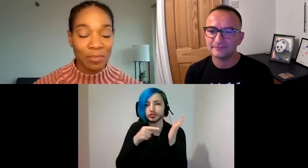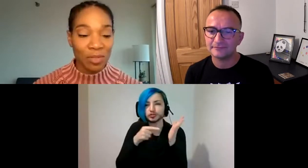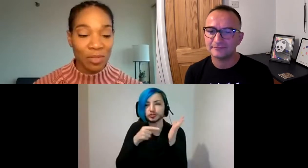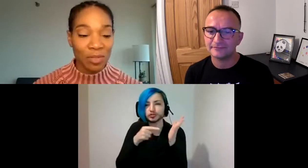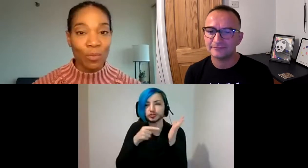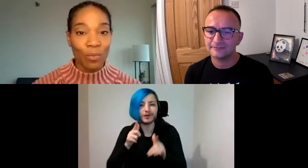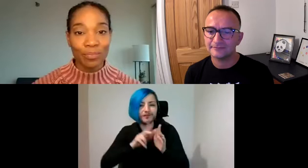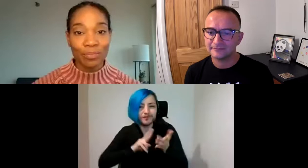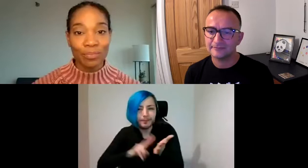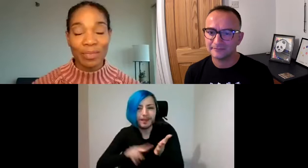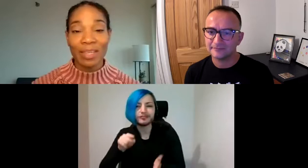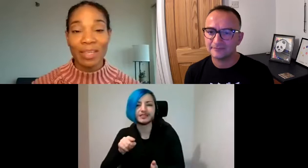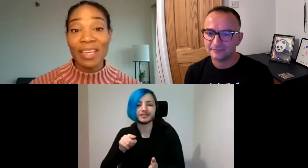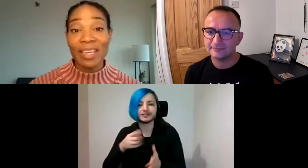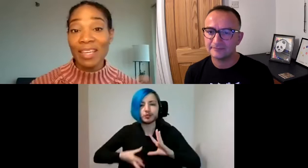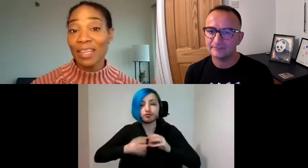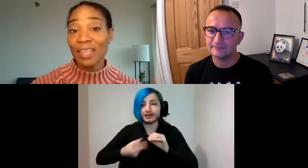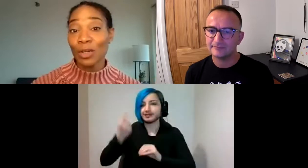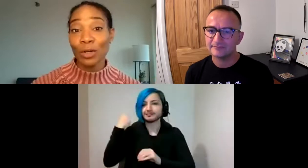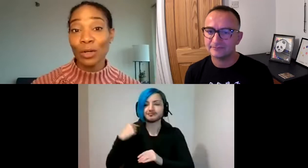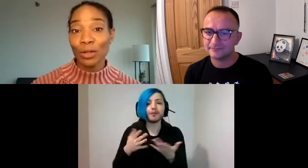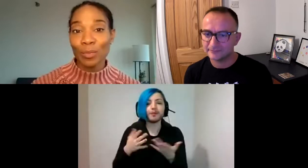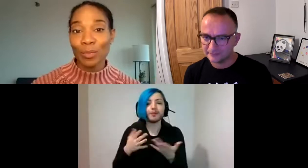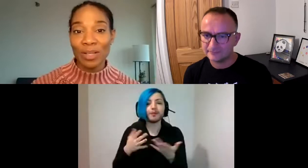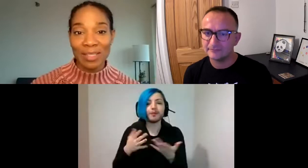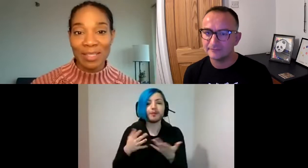feminine or masculine or did not want to slowly be